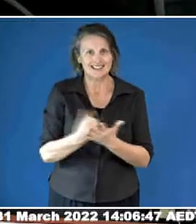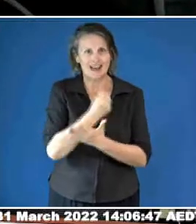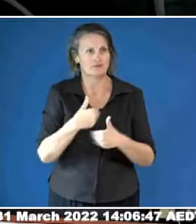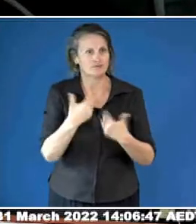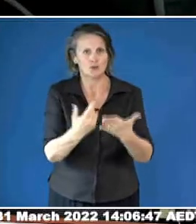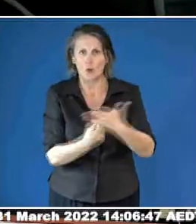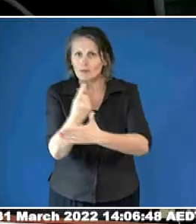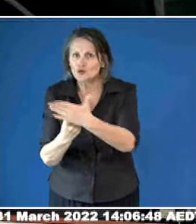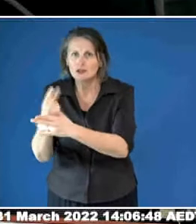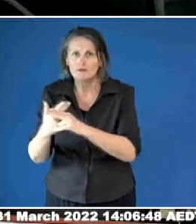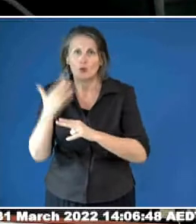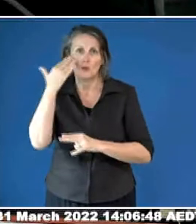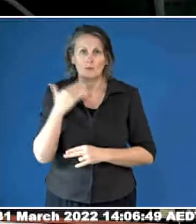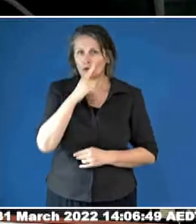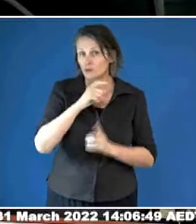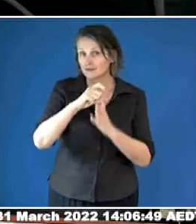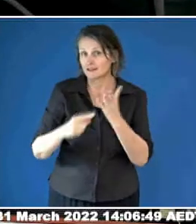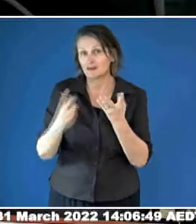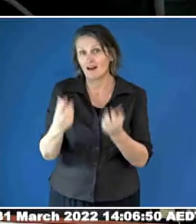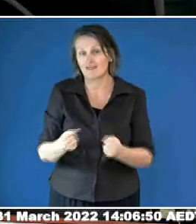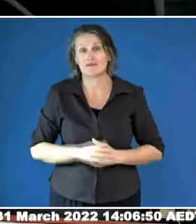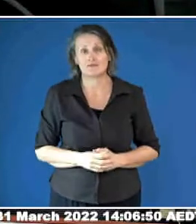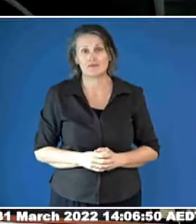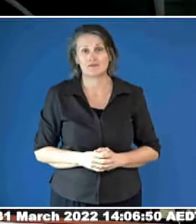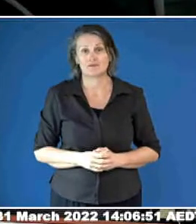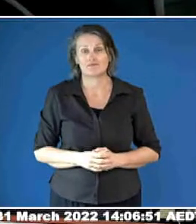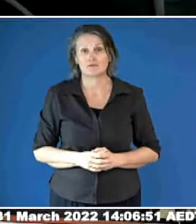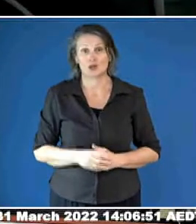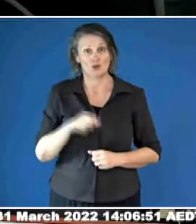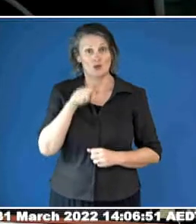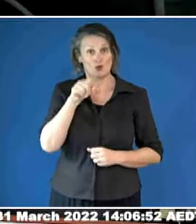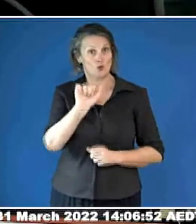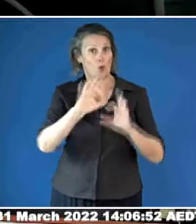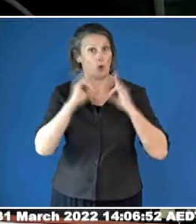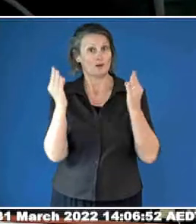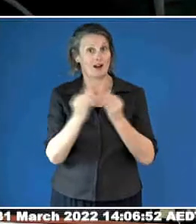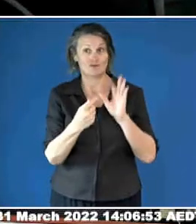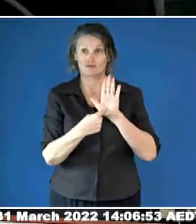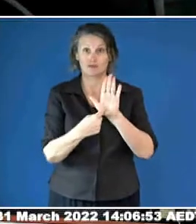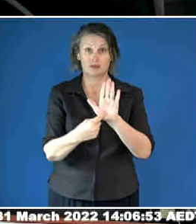disability. You represent more than 2 million disabled women, girls, feminine